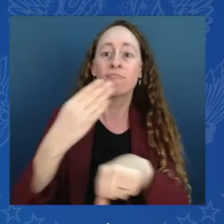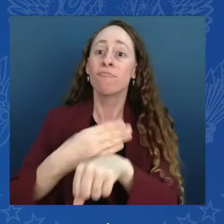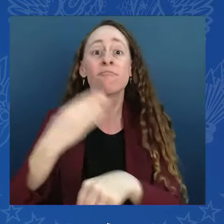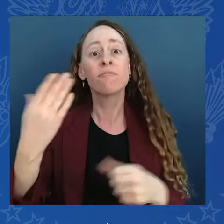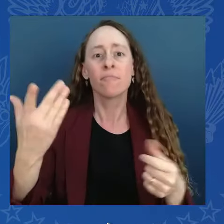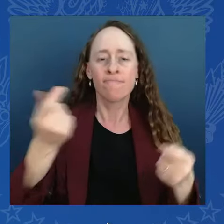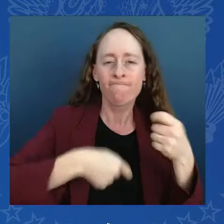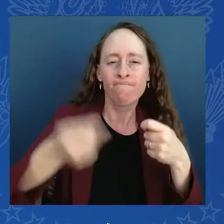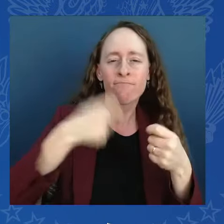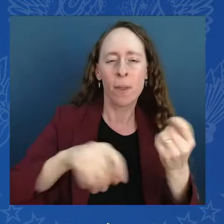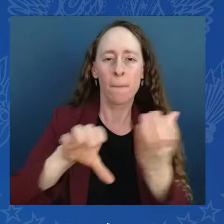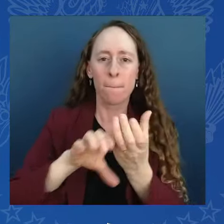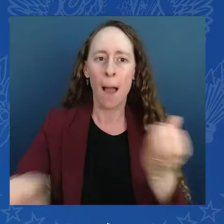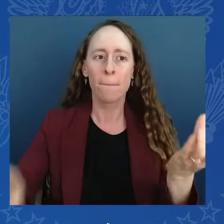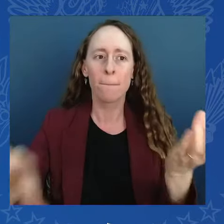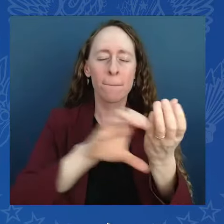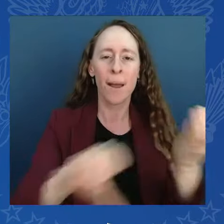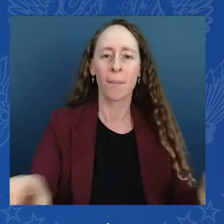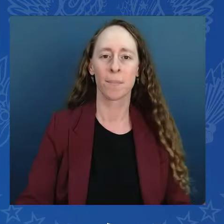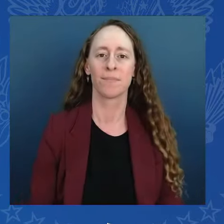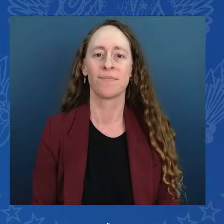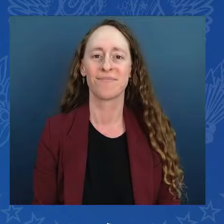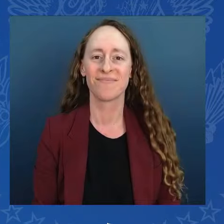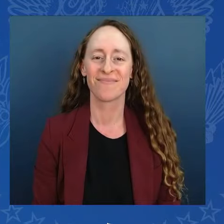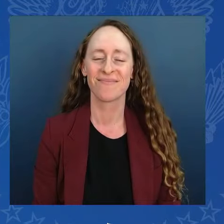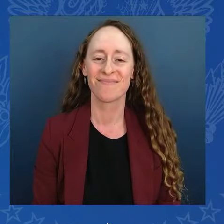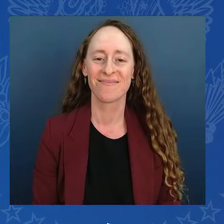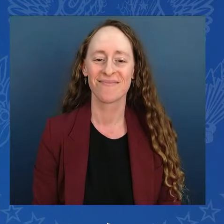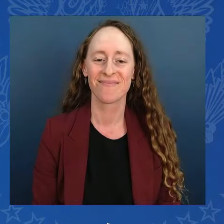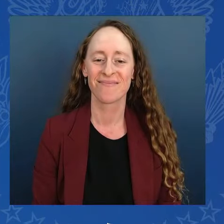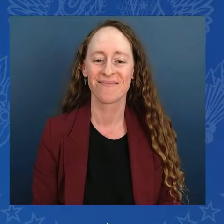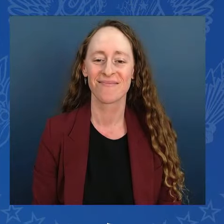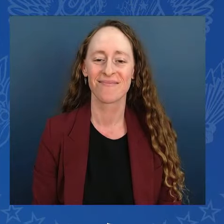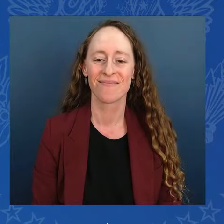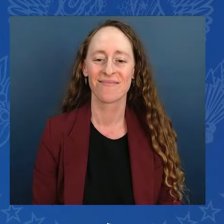Growing up, my mother always told me it takes a village to raise a child.